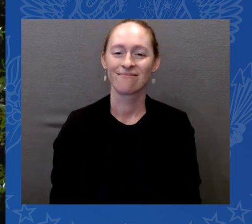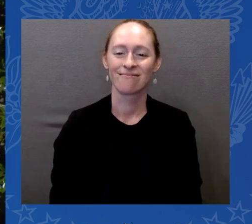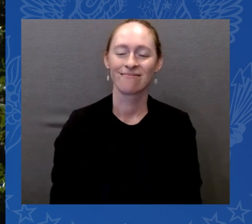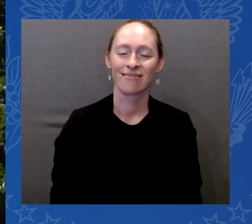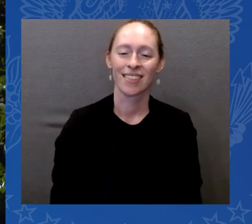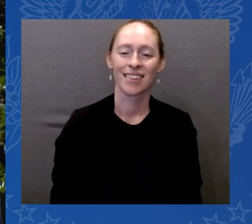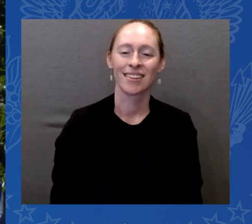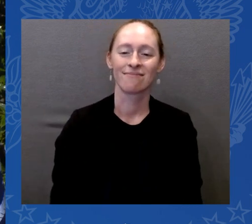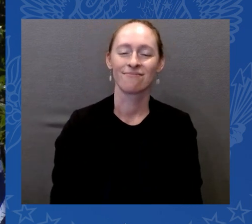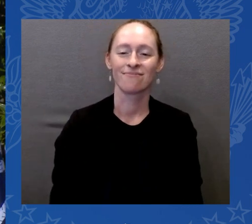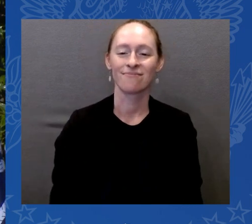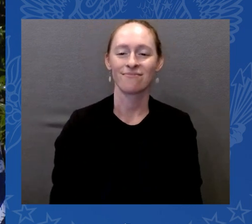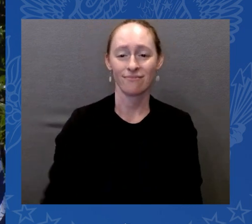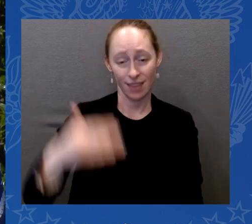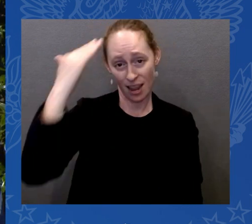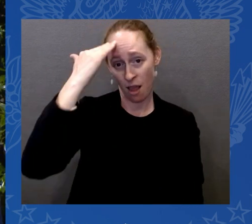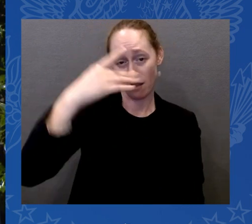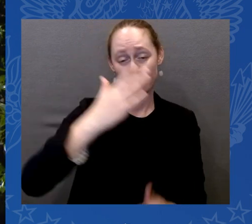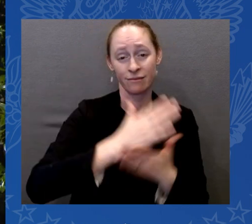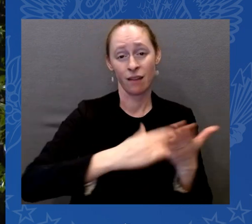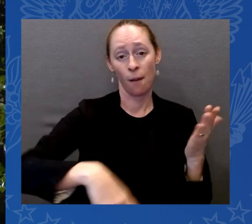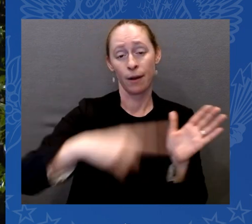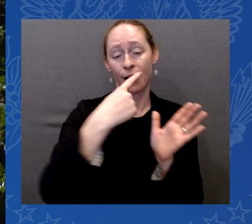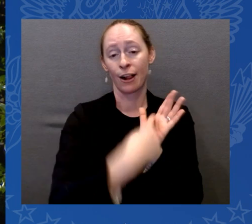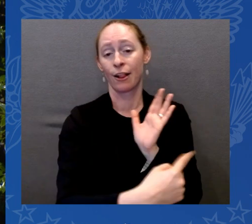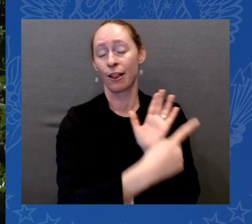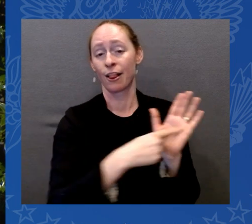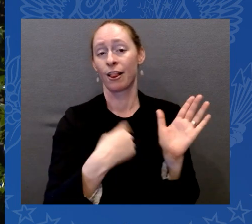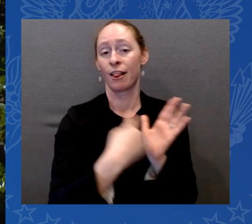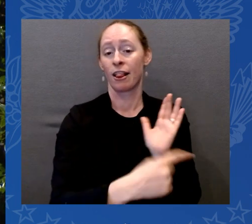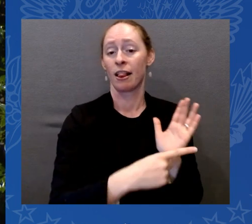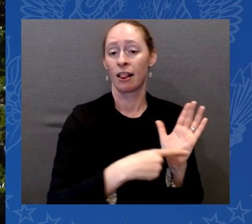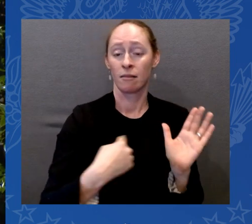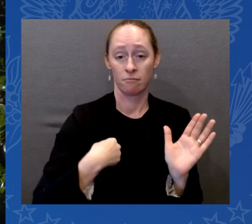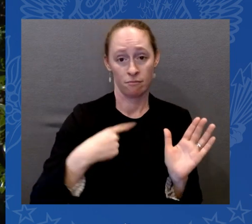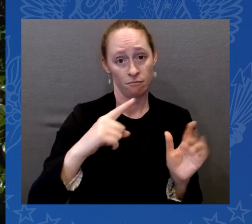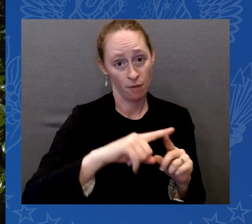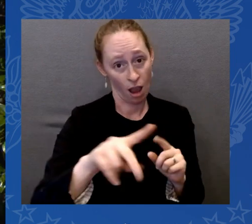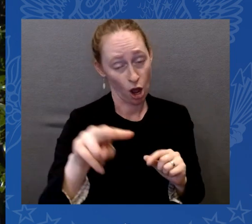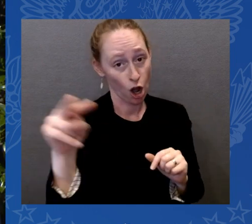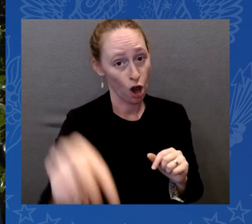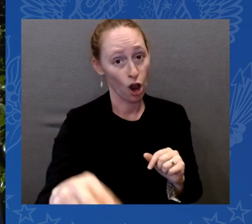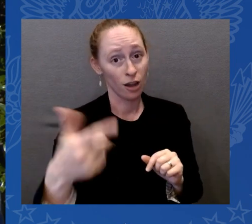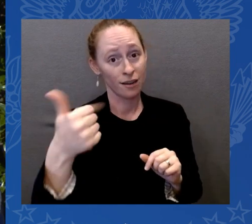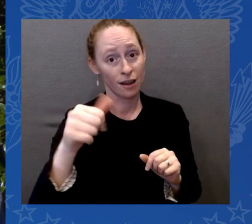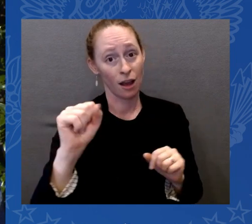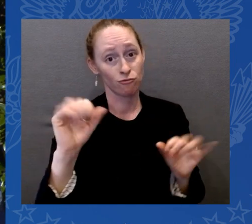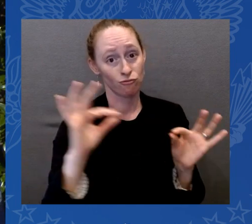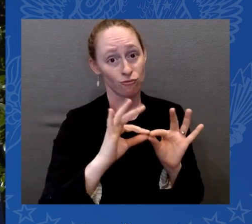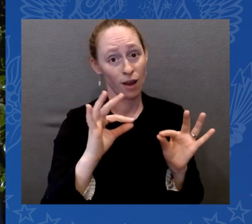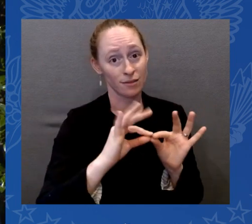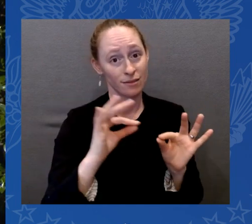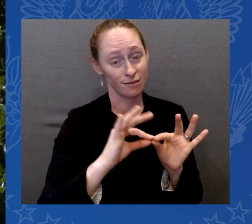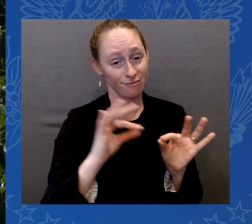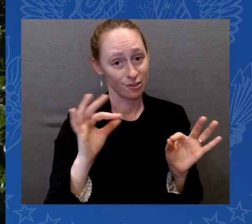bringing -- they're down more than a dollar and 30 cents a gallon since the start of the summer.